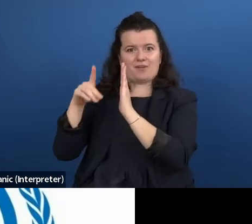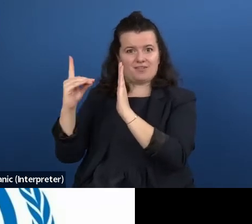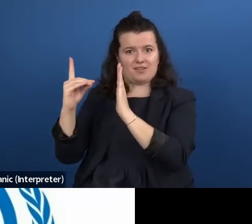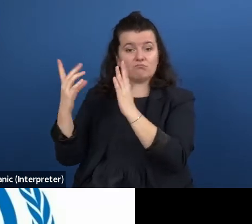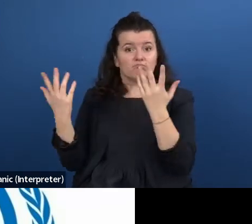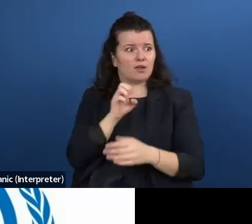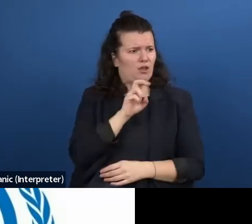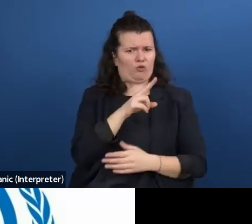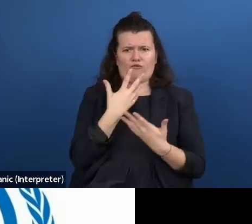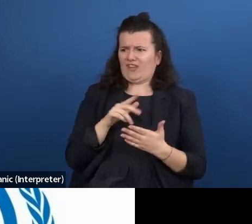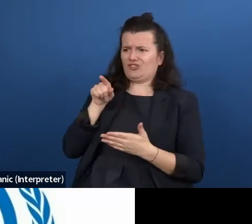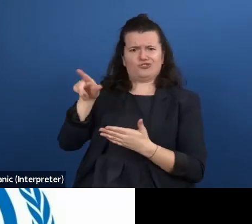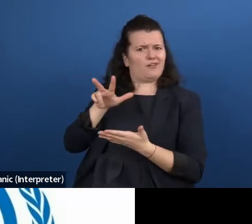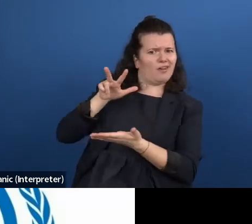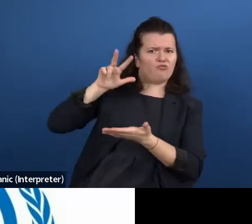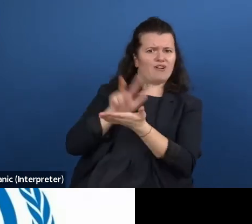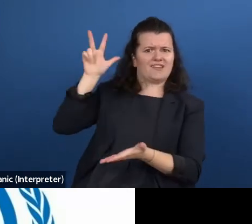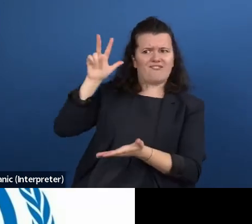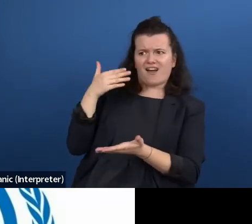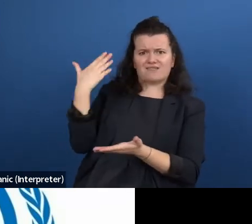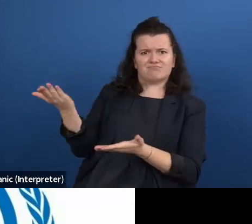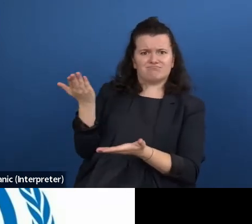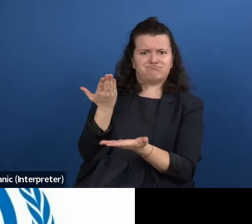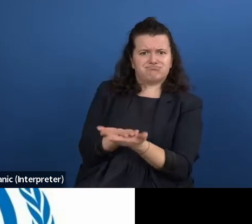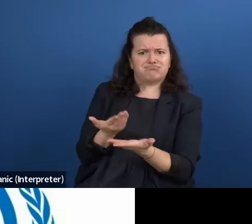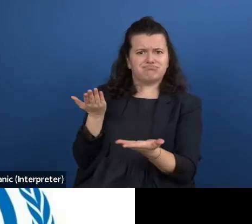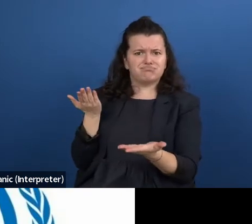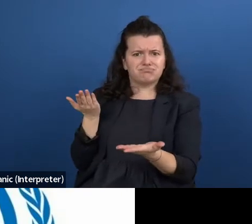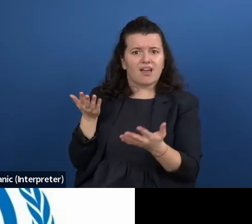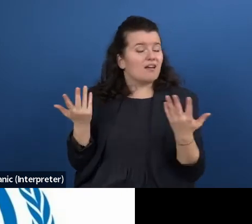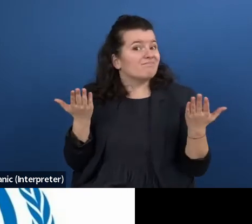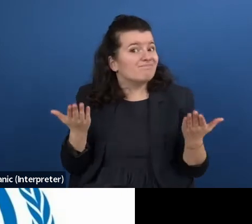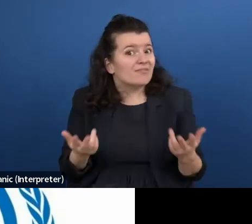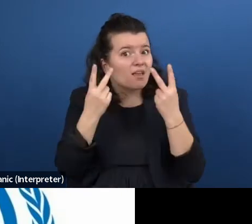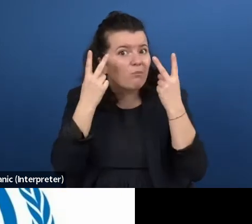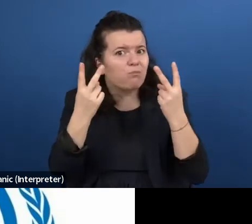This is important to look at how the detailed obligations on states